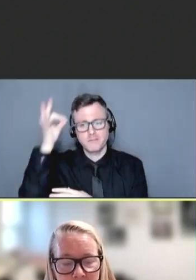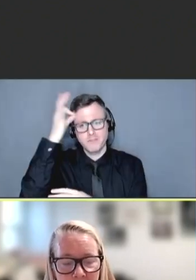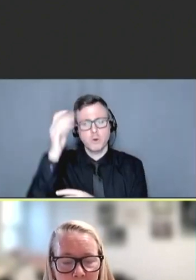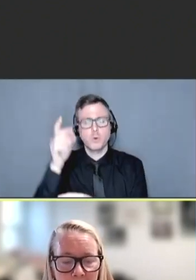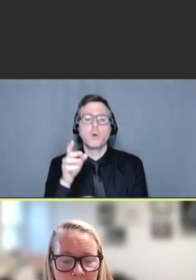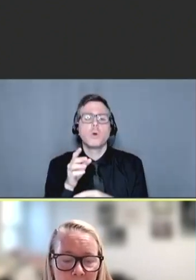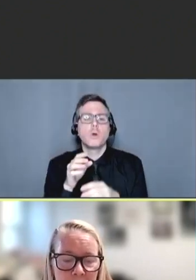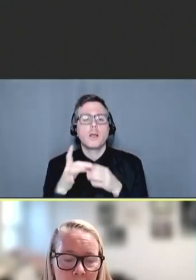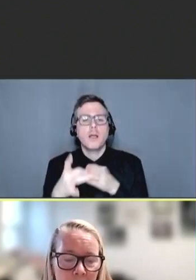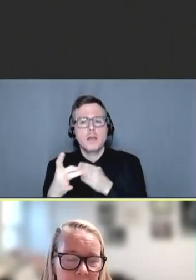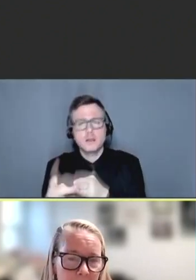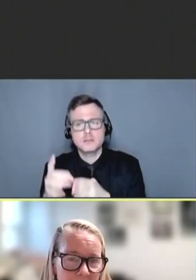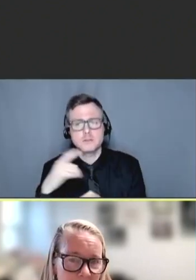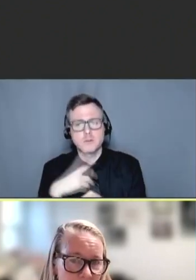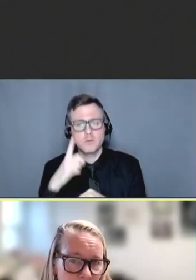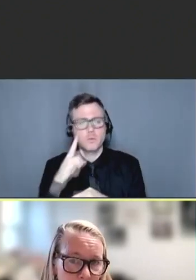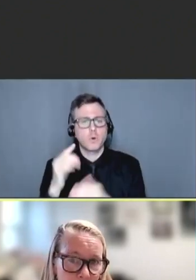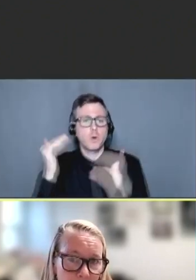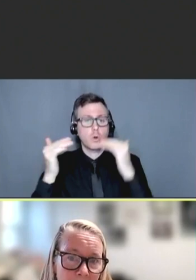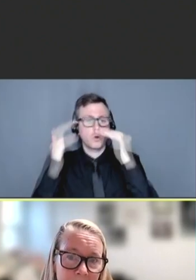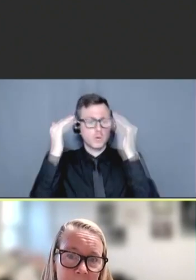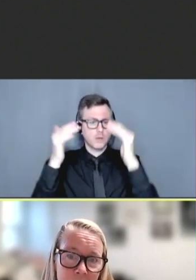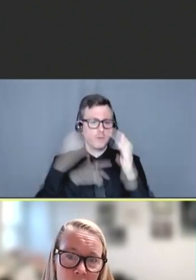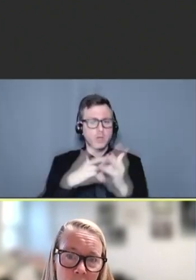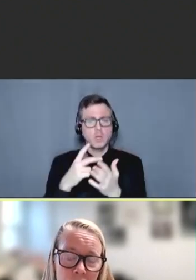framework for adult immunization programmatic infrastructure.